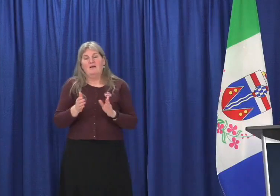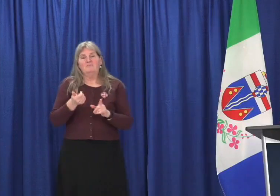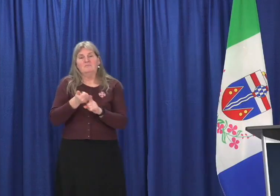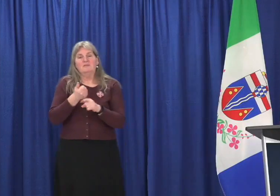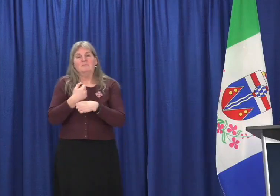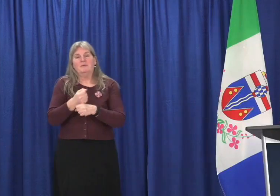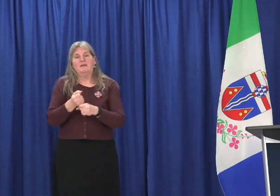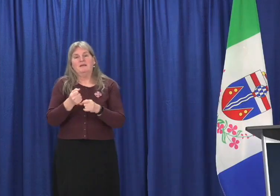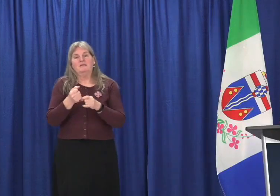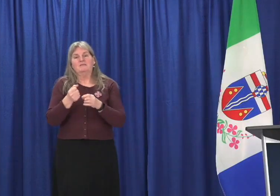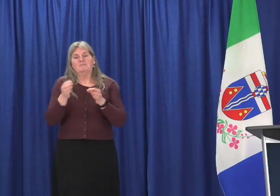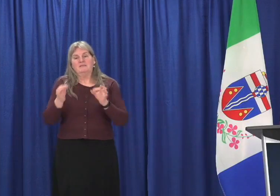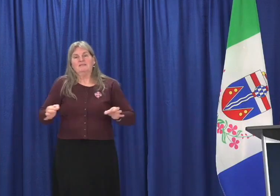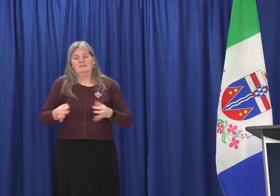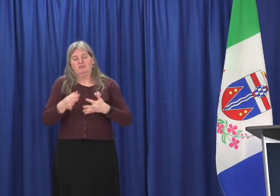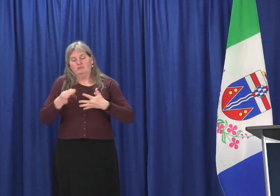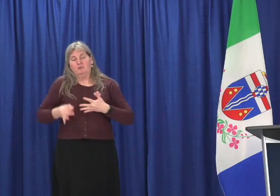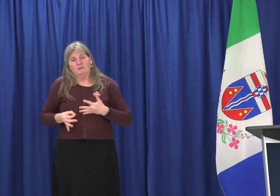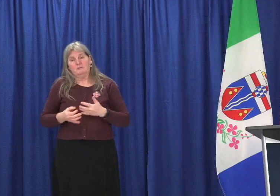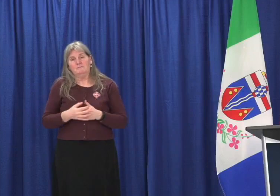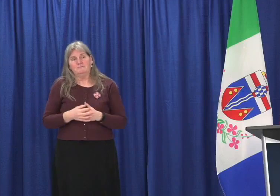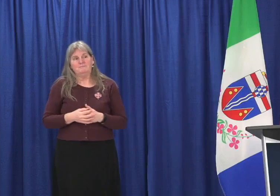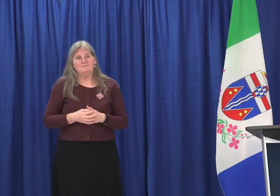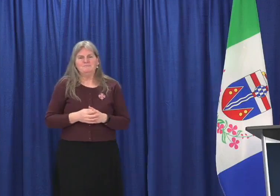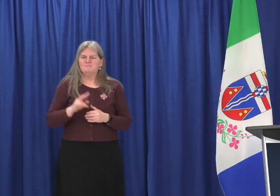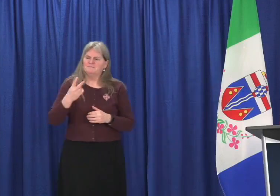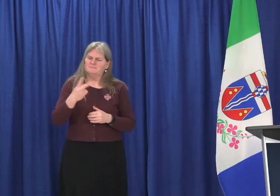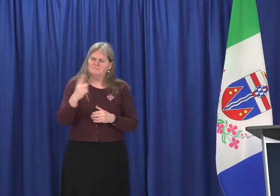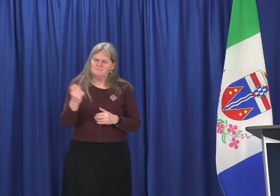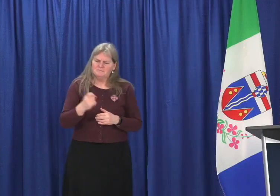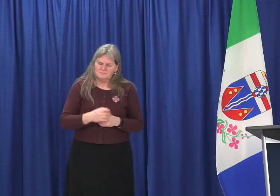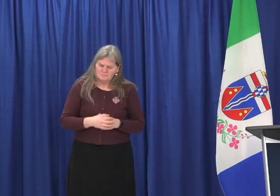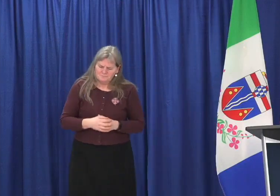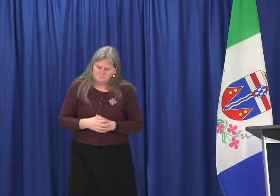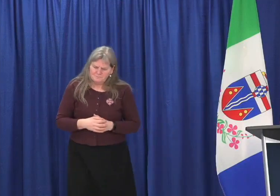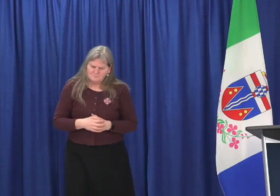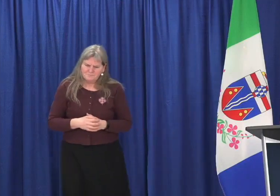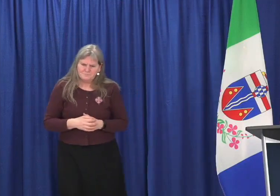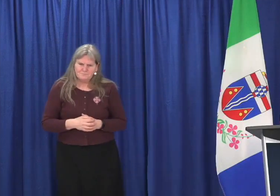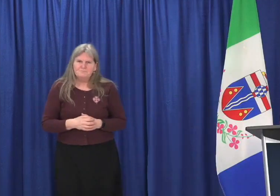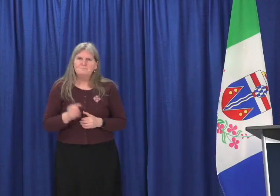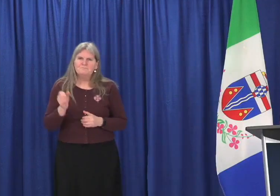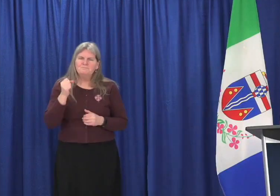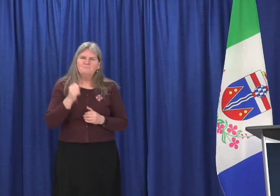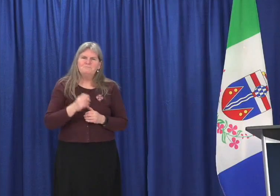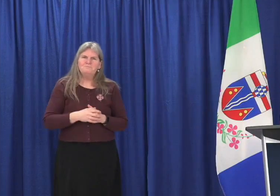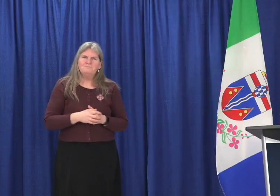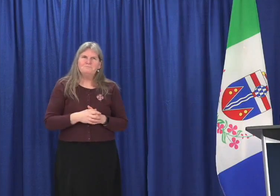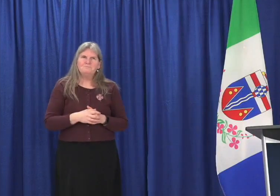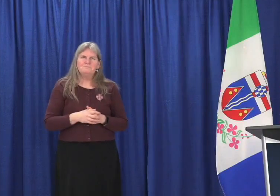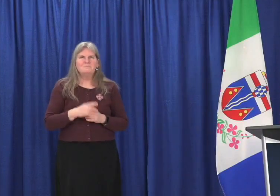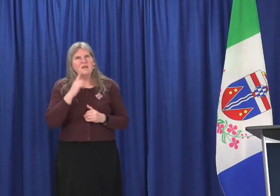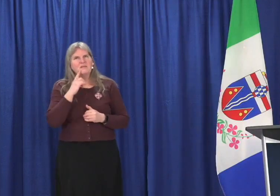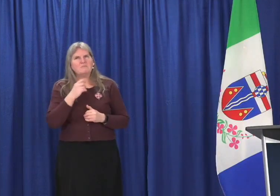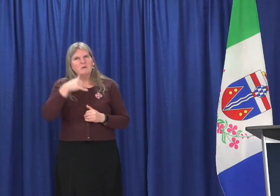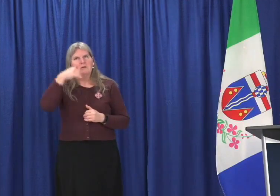Thank you. Jackie, do you have a second question? I do, I think this one's for the premier, And it's actually about